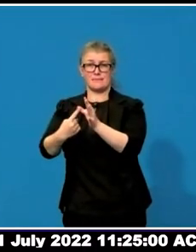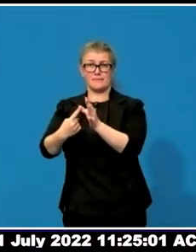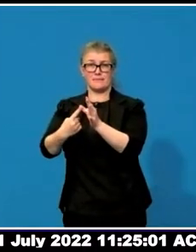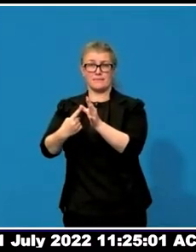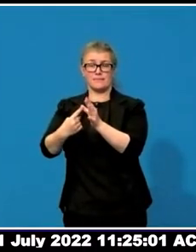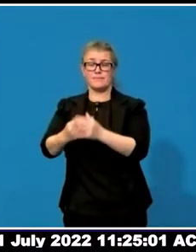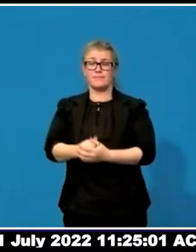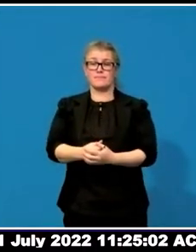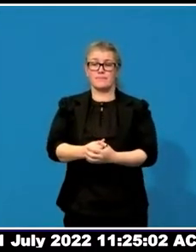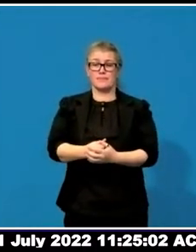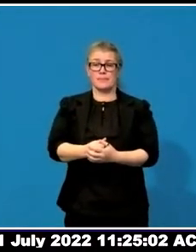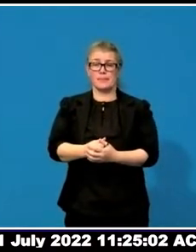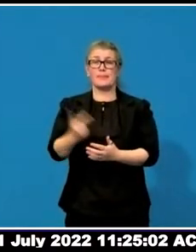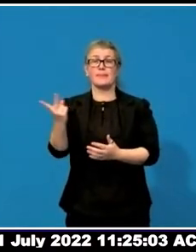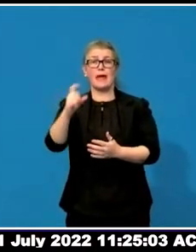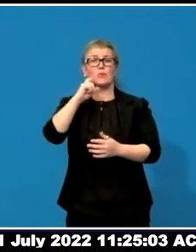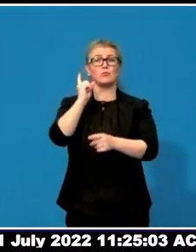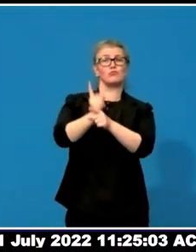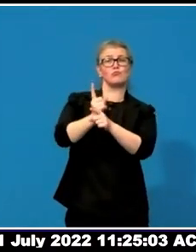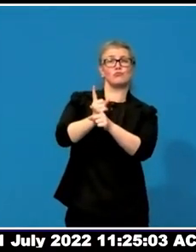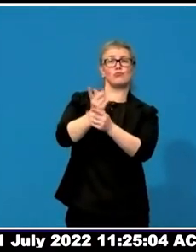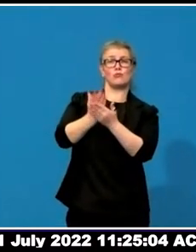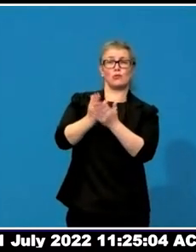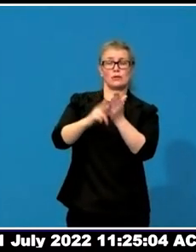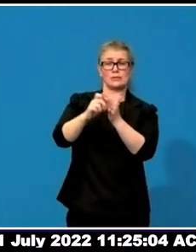NDIA. She has not previously given of given evidence to the Royal Commission.